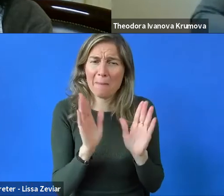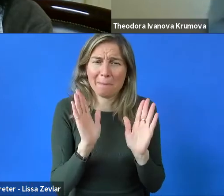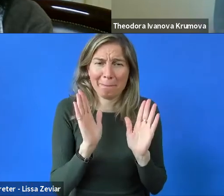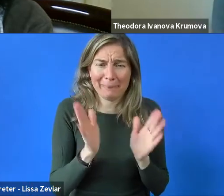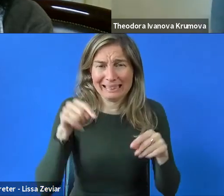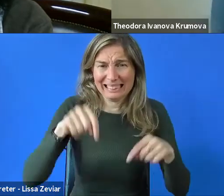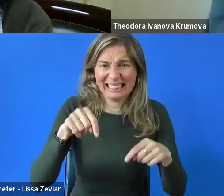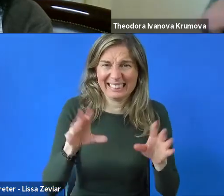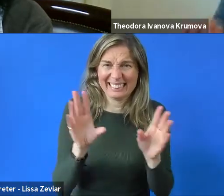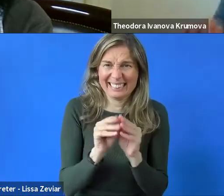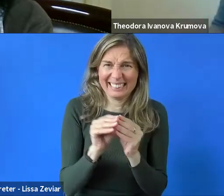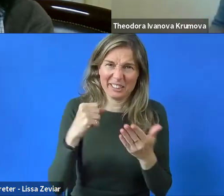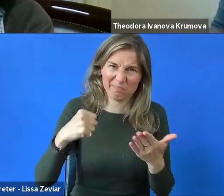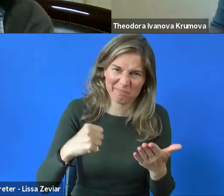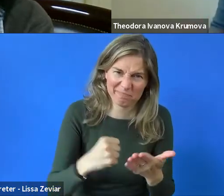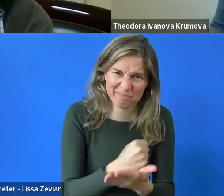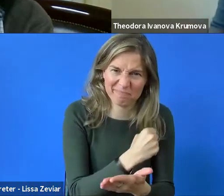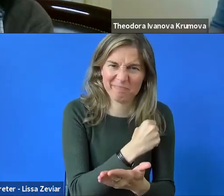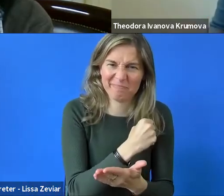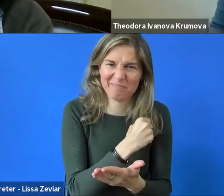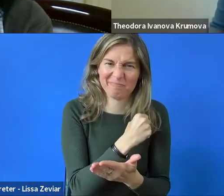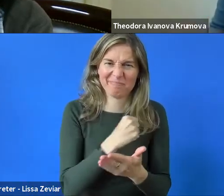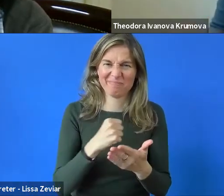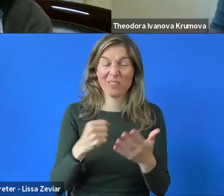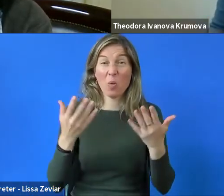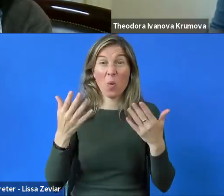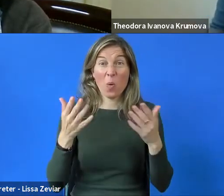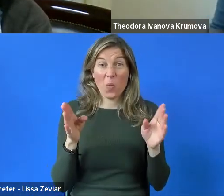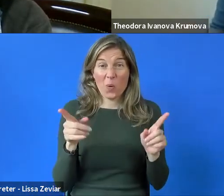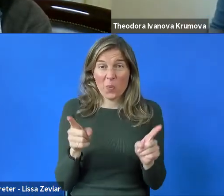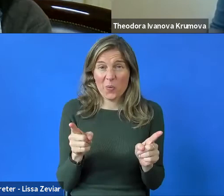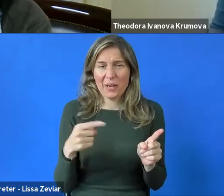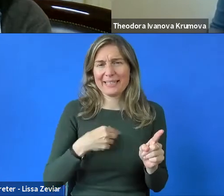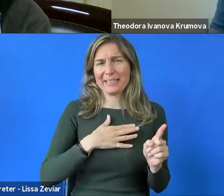without any participants' contribution and I consider this fundamental.